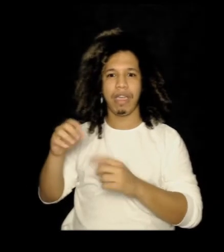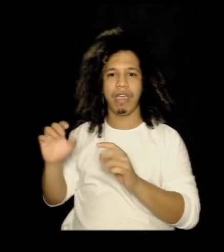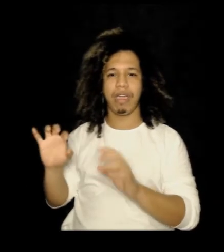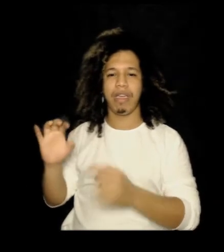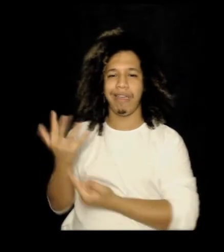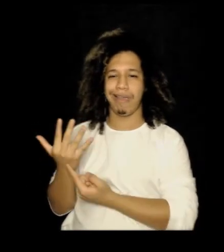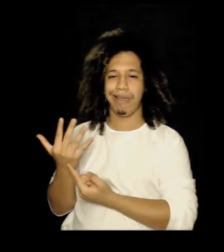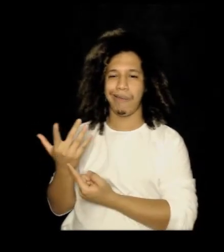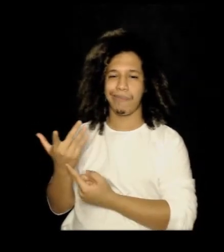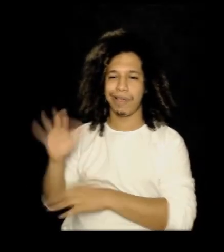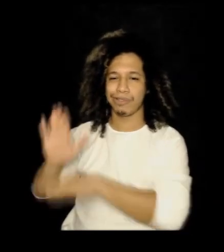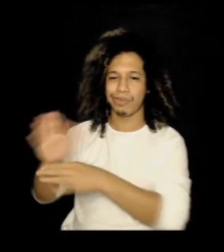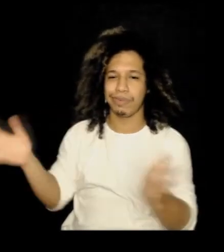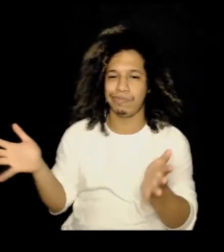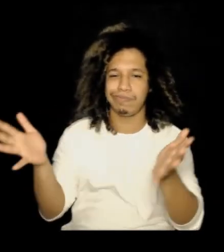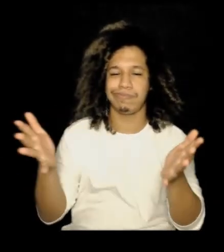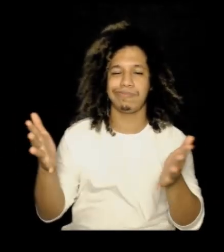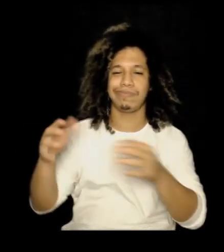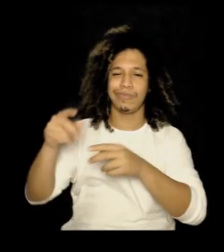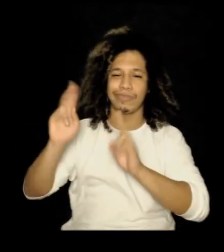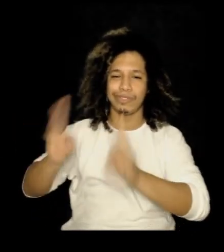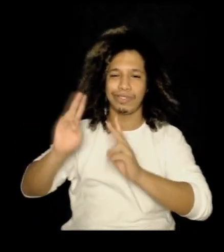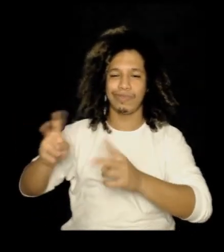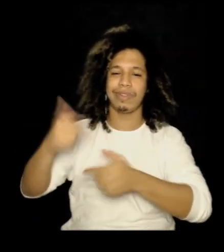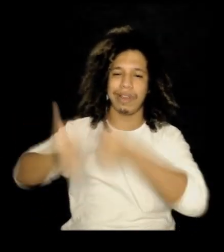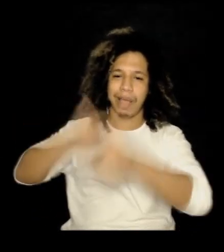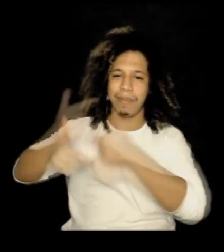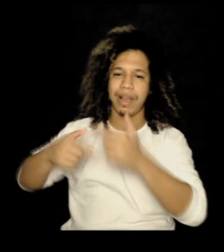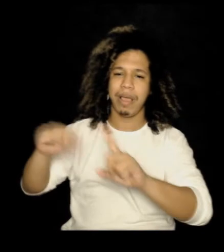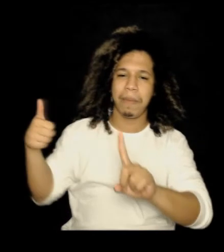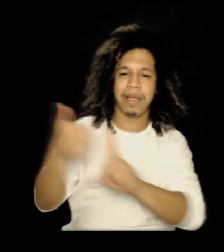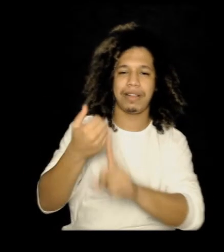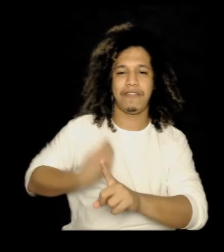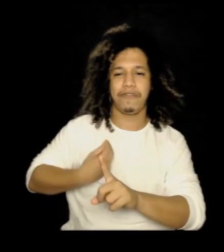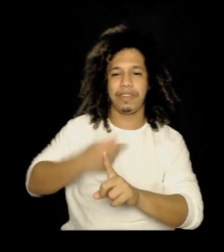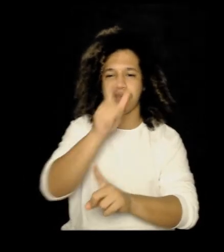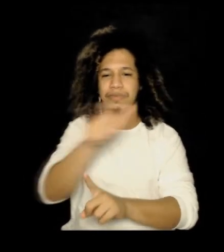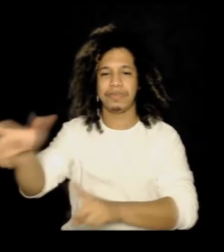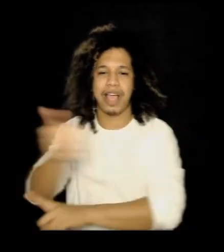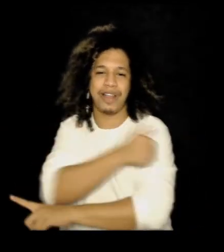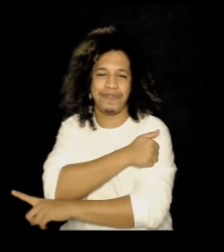and motivating language education professionals in making a difference in their students’ lives, right, Igor?